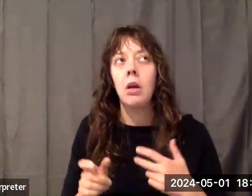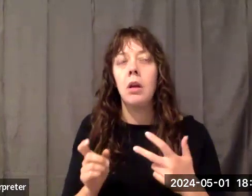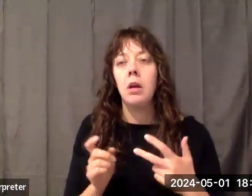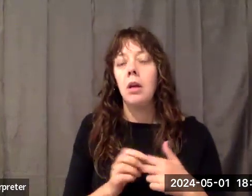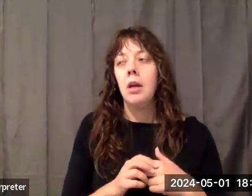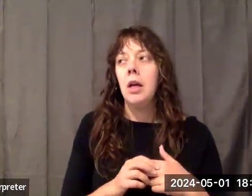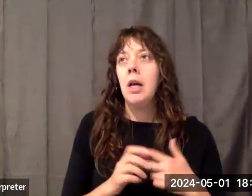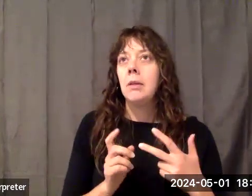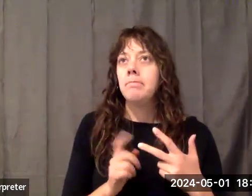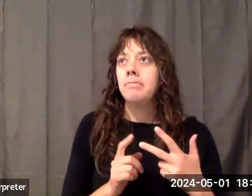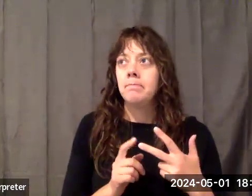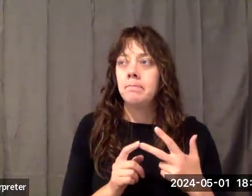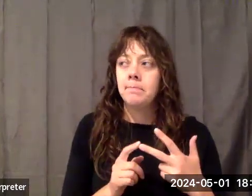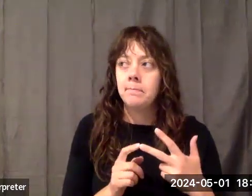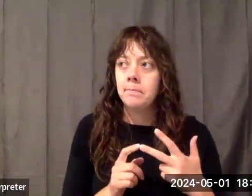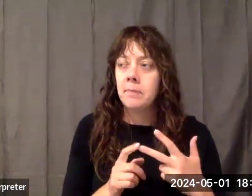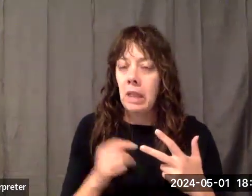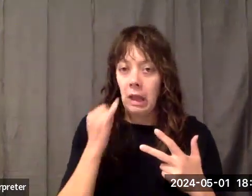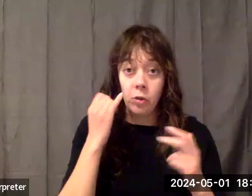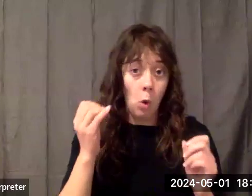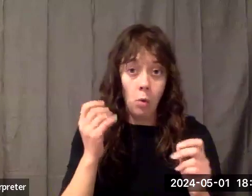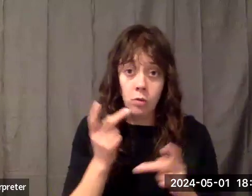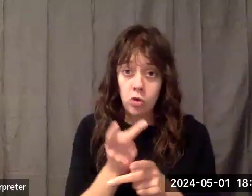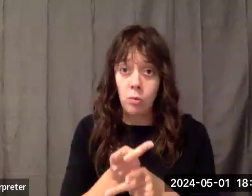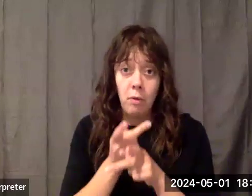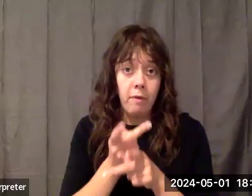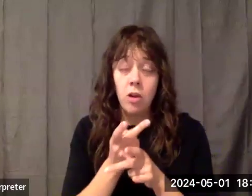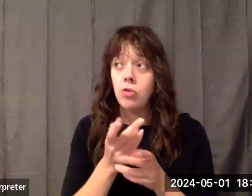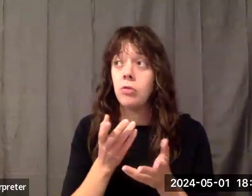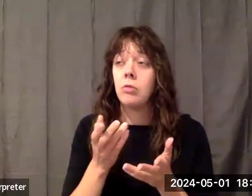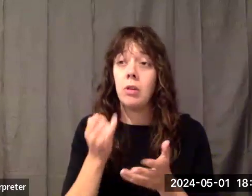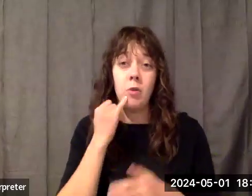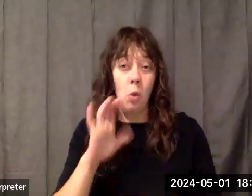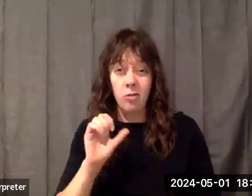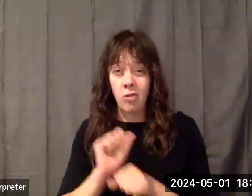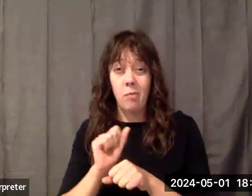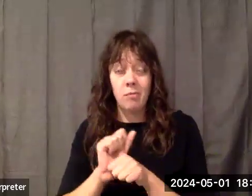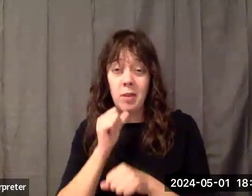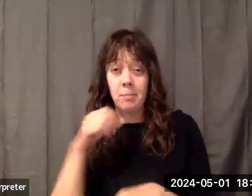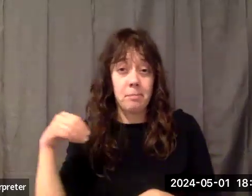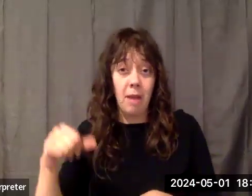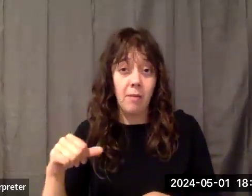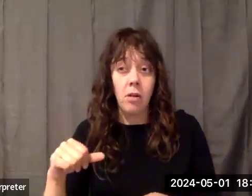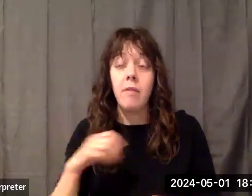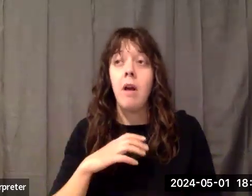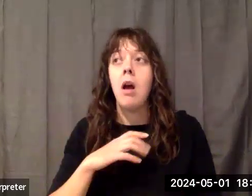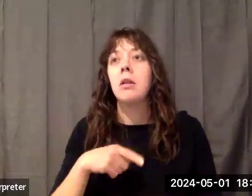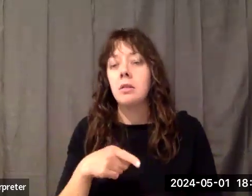if you don't have a supervisor at the time, if your job doesn't pay for it, you know, the books and the materials and the studies and,